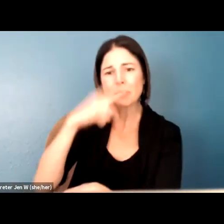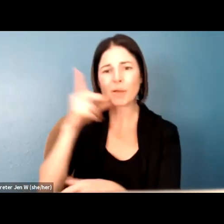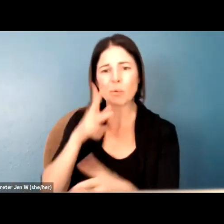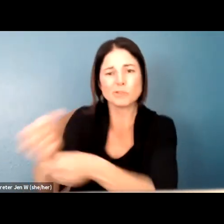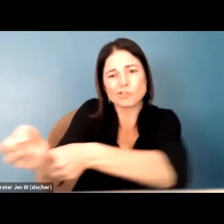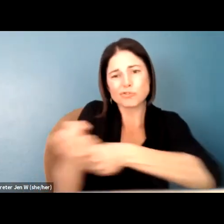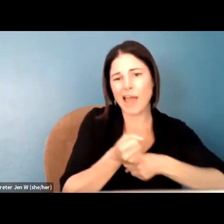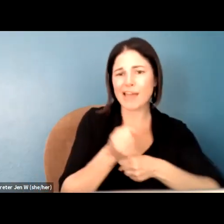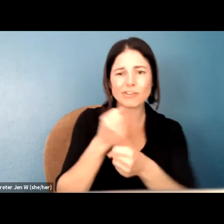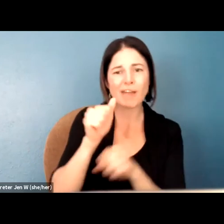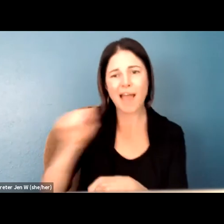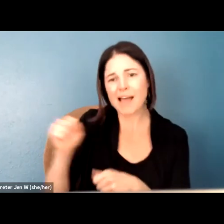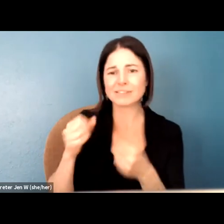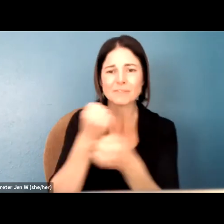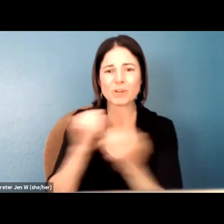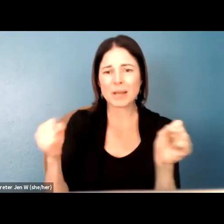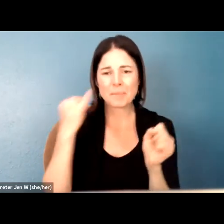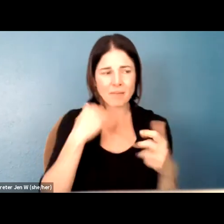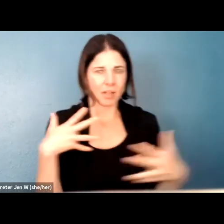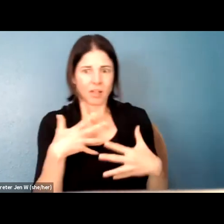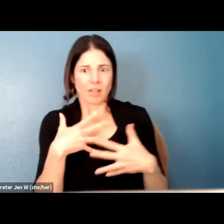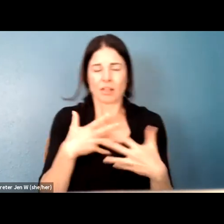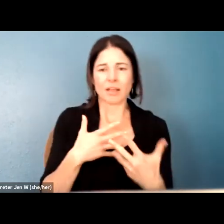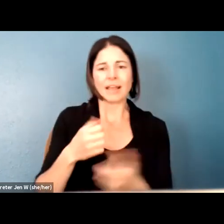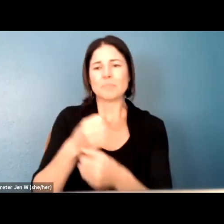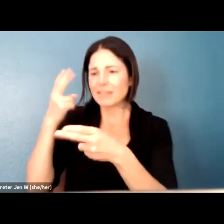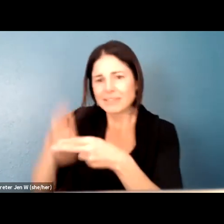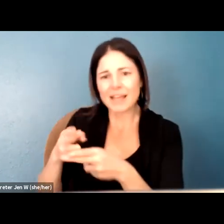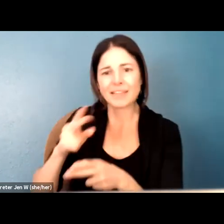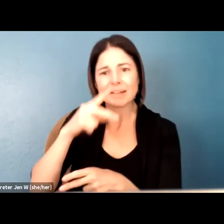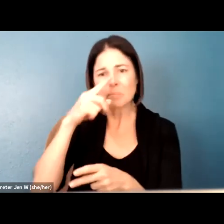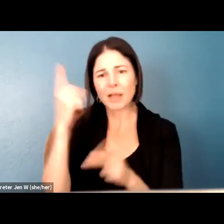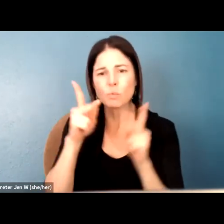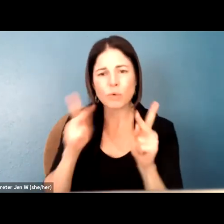when he was scared of the unknown. It's like the black women whose love and dedication helped you level up and increase